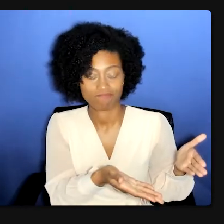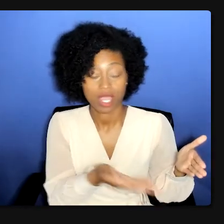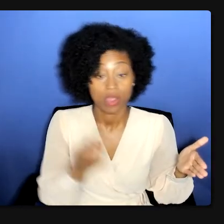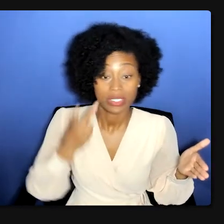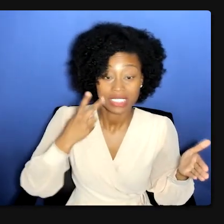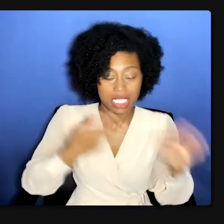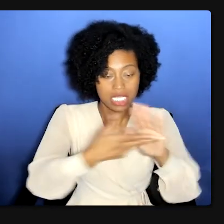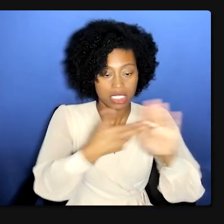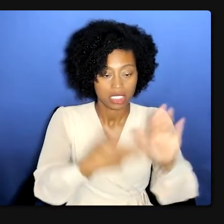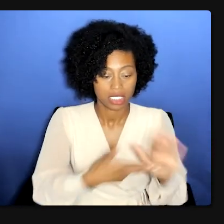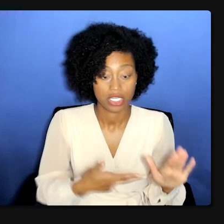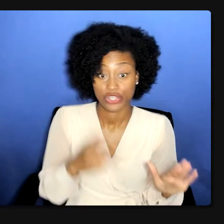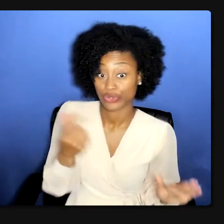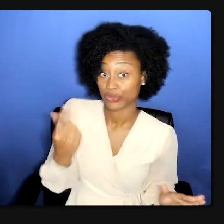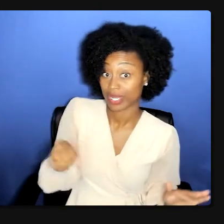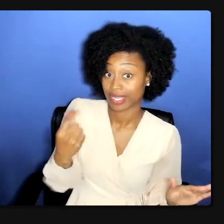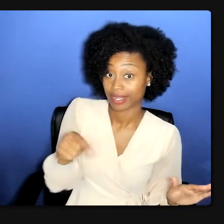And you can see what I've highlighted here in green